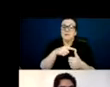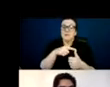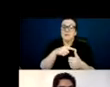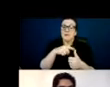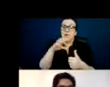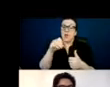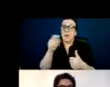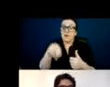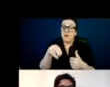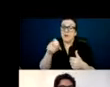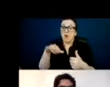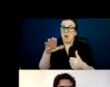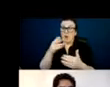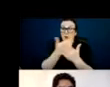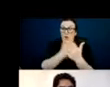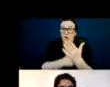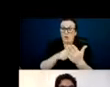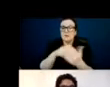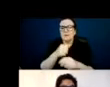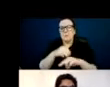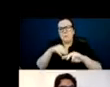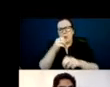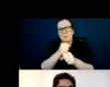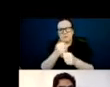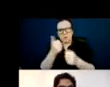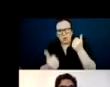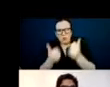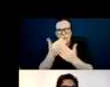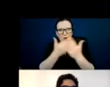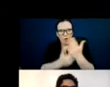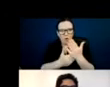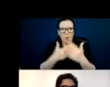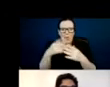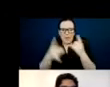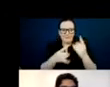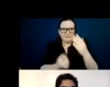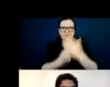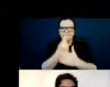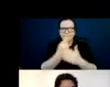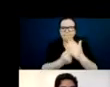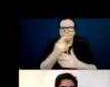on the work of courts, and case law. So we have in those countries